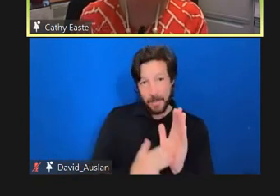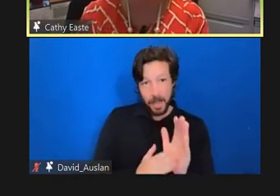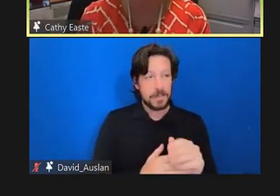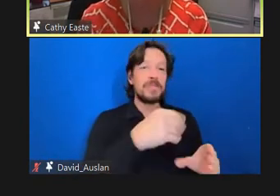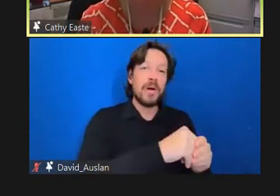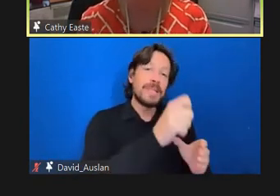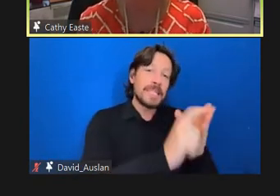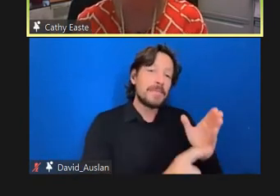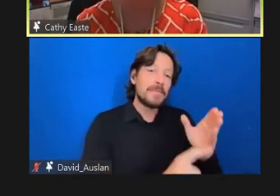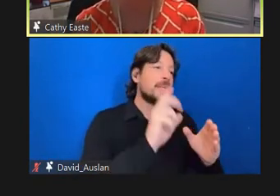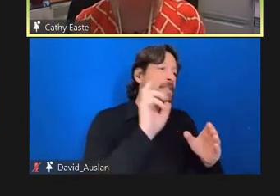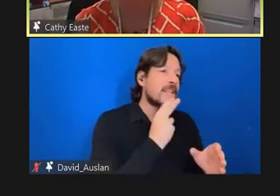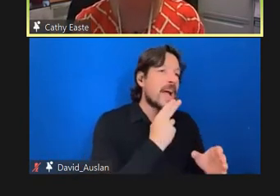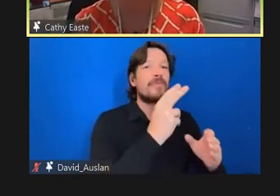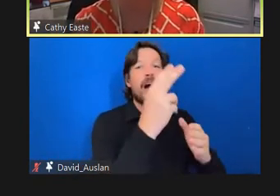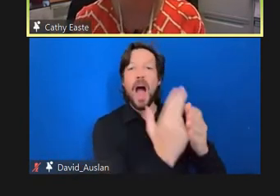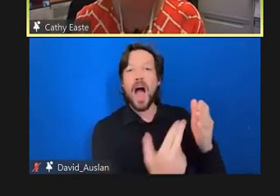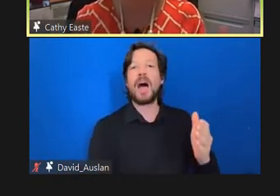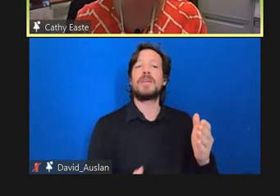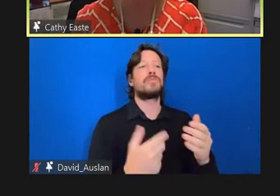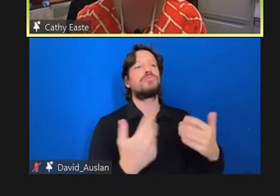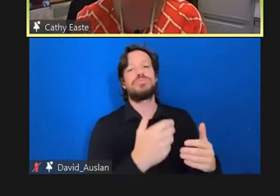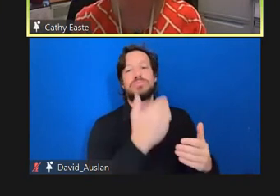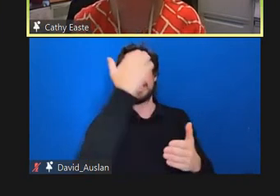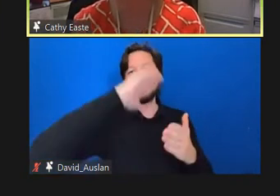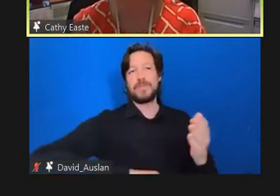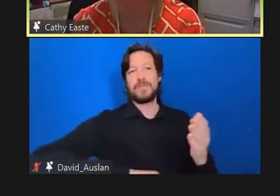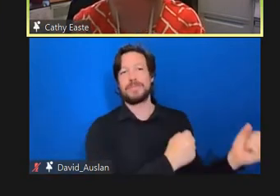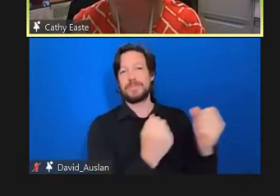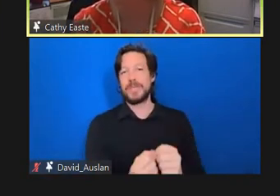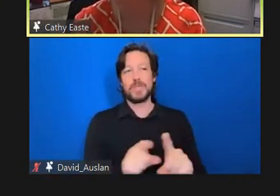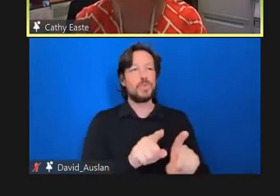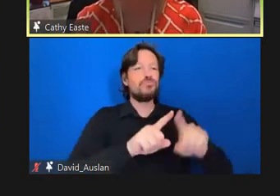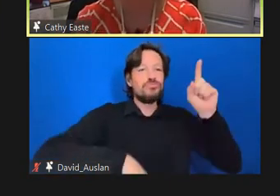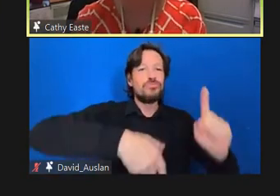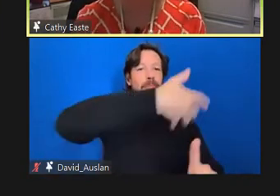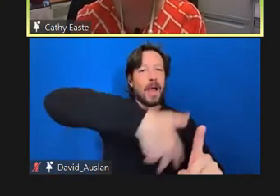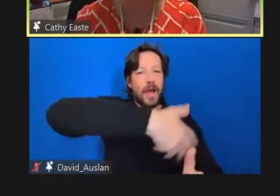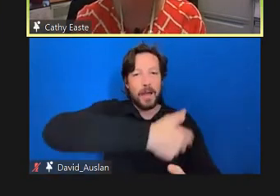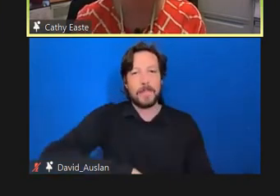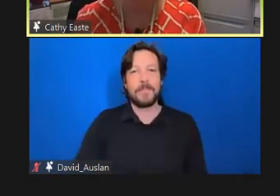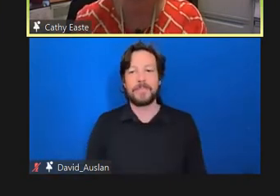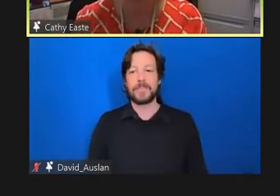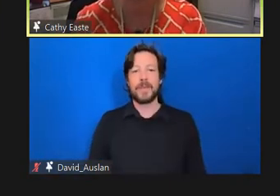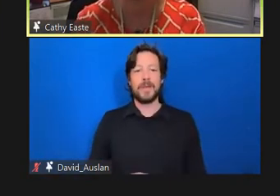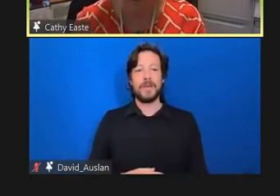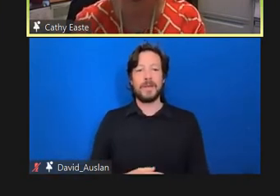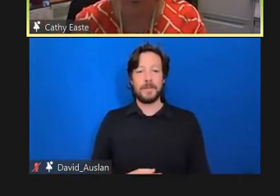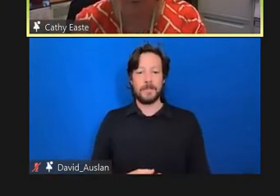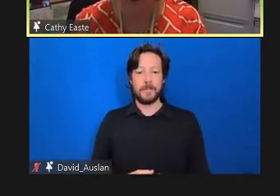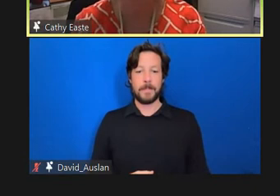as well and also brings a wealth of experience and background as well. We also want to acknowledge